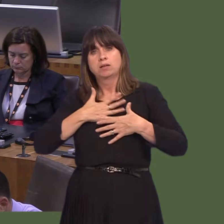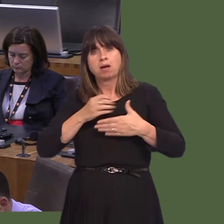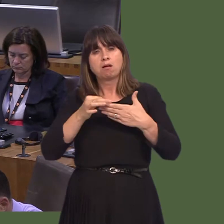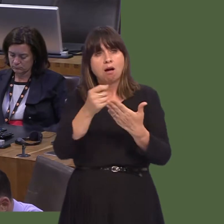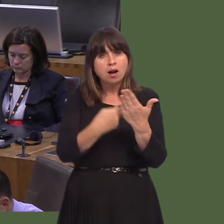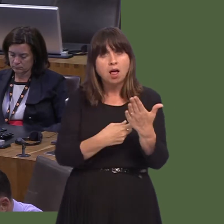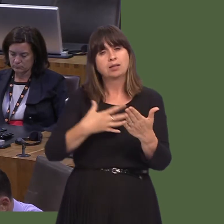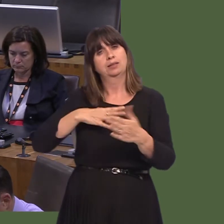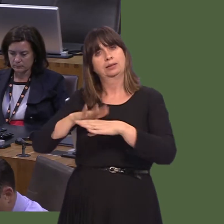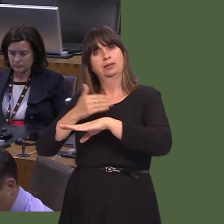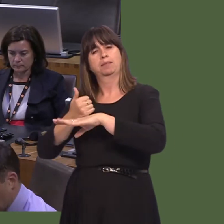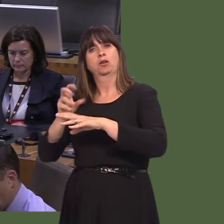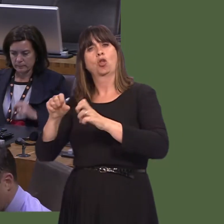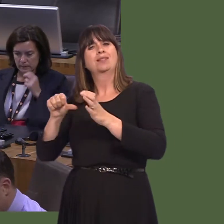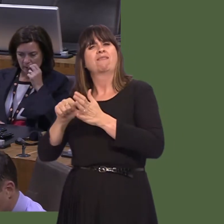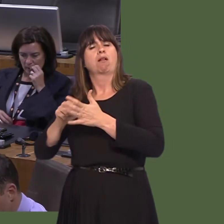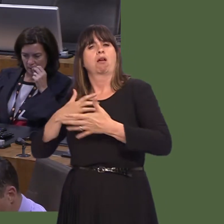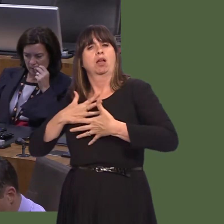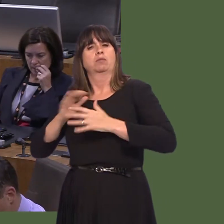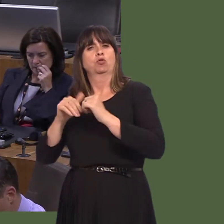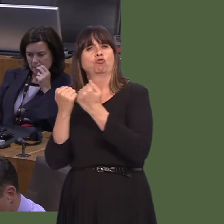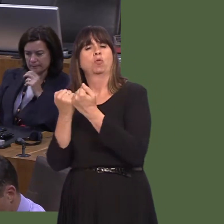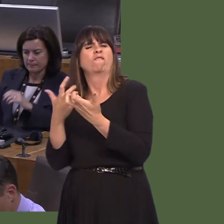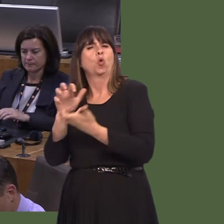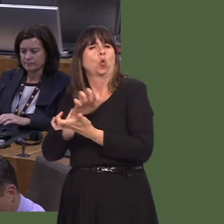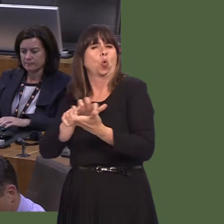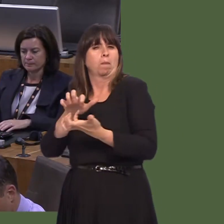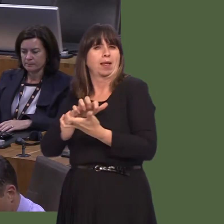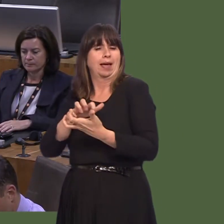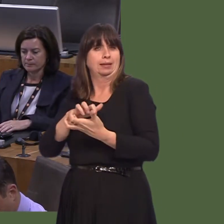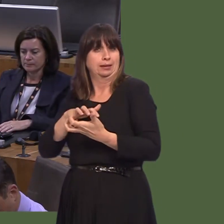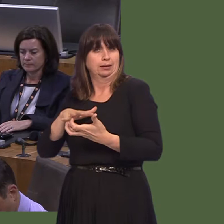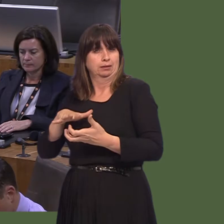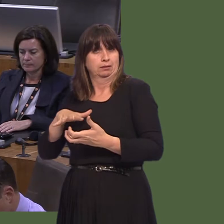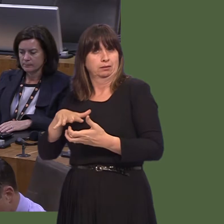the establishment of a difficult asthma group for the management of more complex cases.